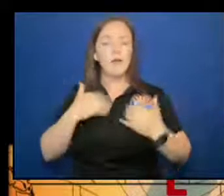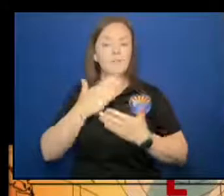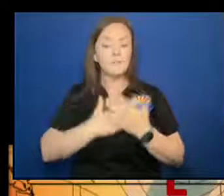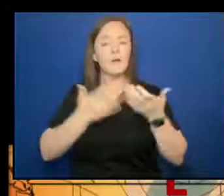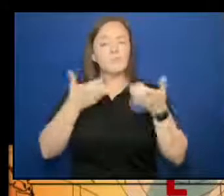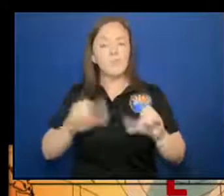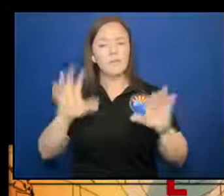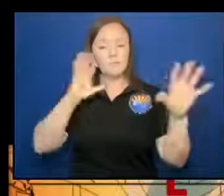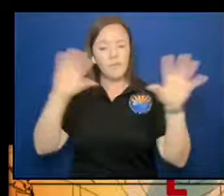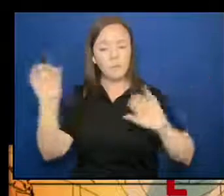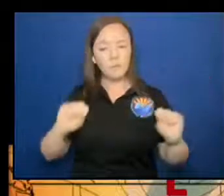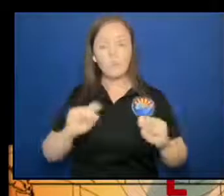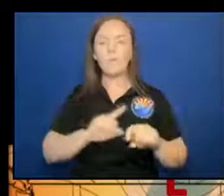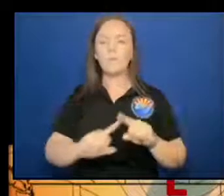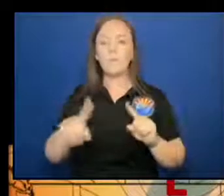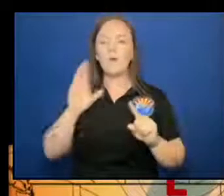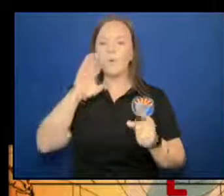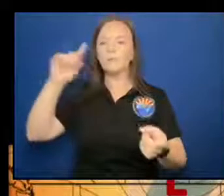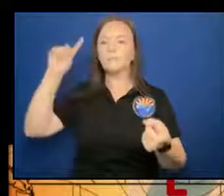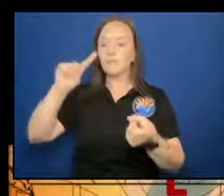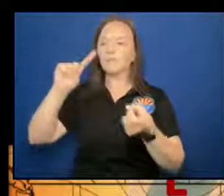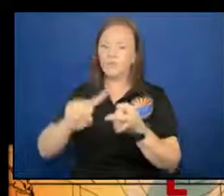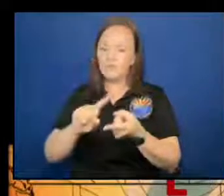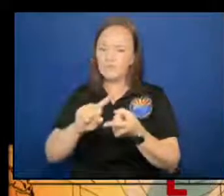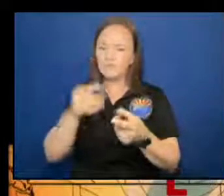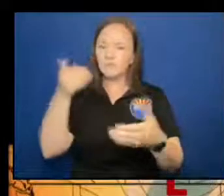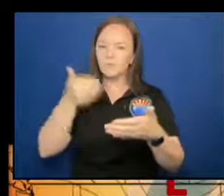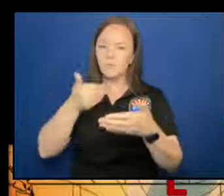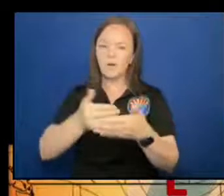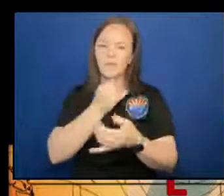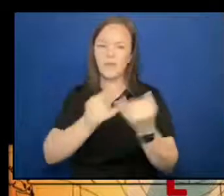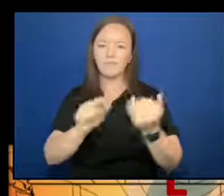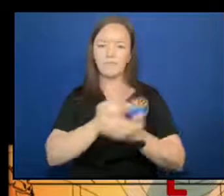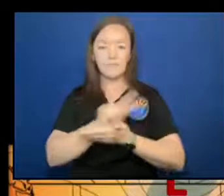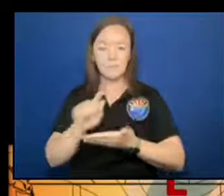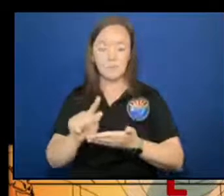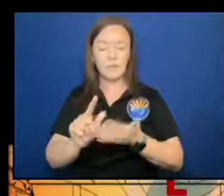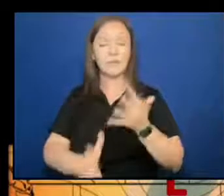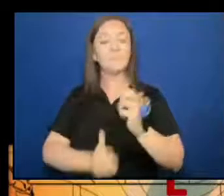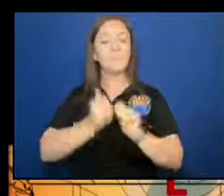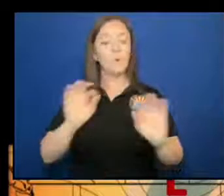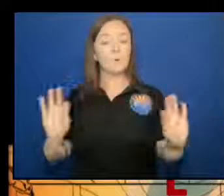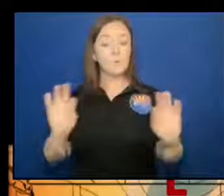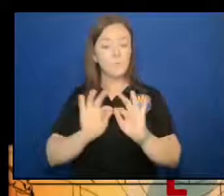IN THE HIGH COUNTRY, AND SO FOR THE SAFETY OF THE FIREFIGHTERS AND THE EQUIPMENT, WE HAVE MOVED A LOT OF